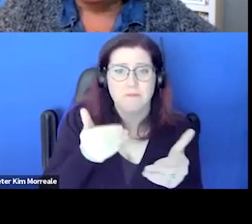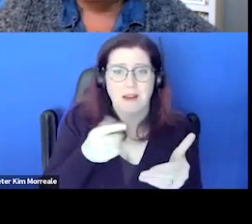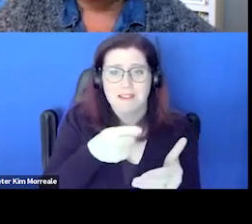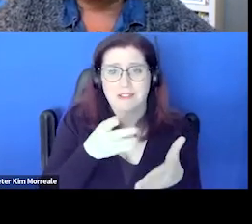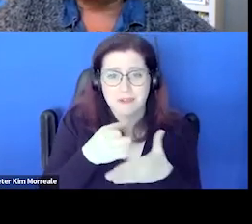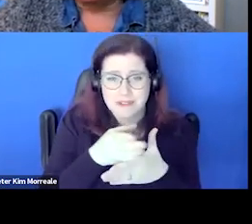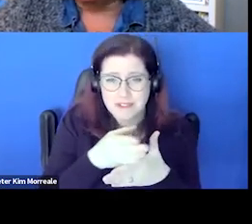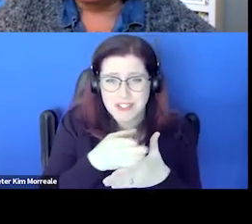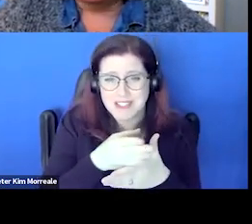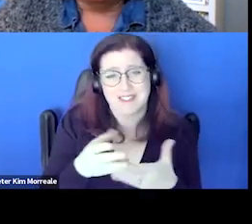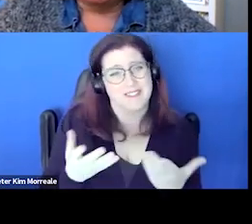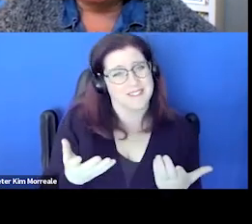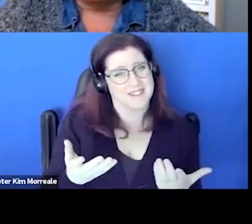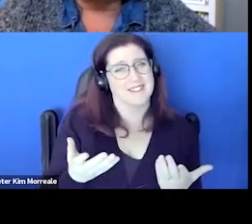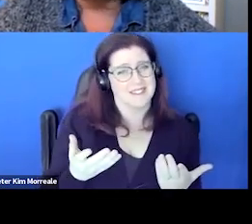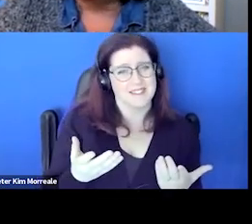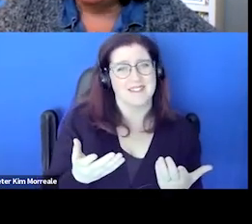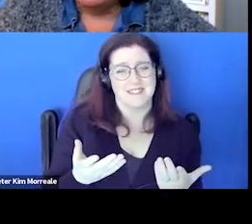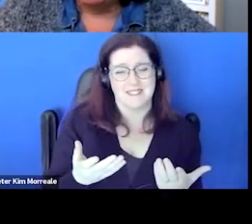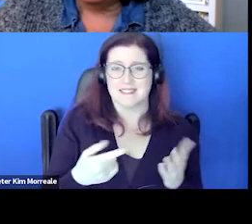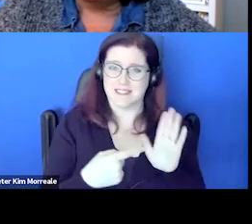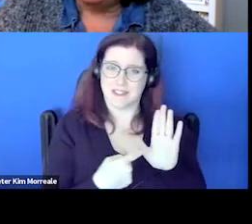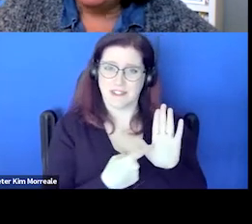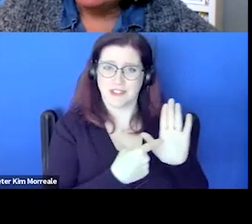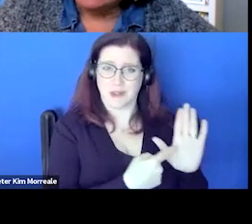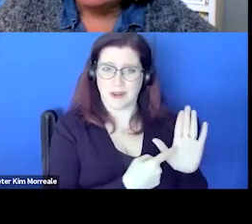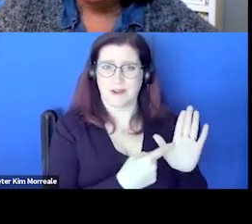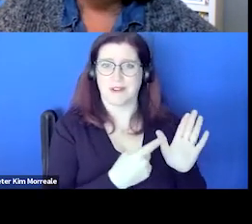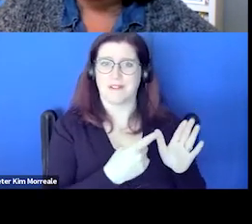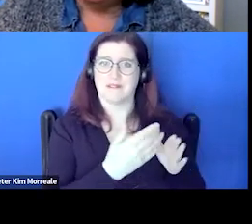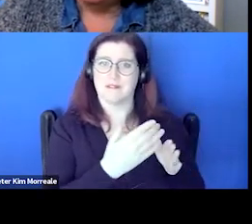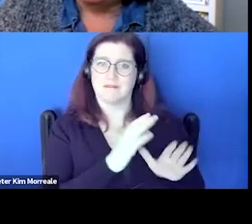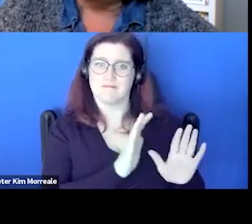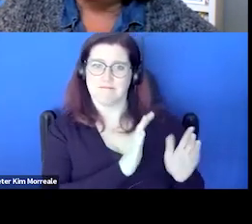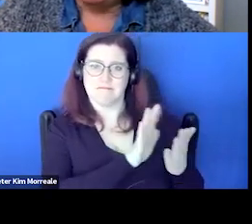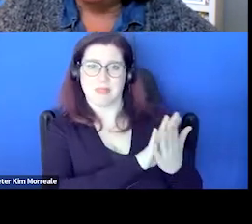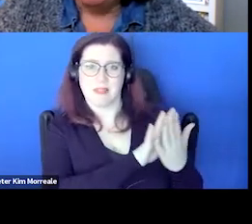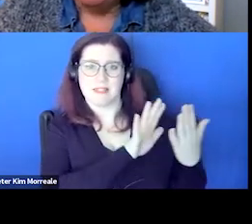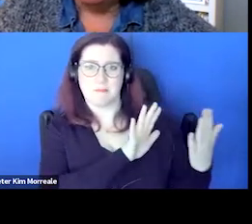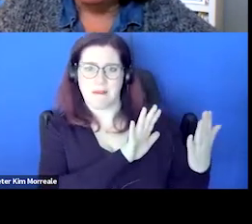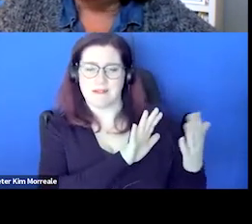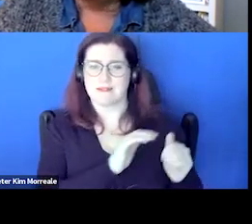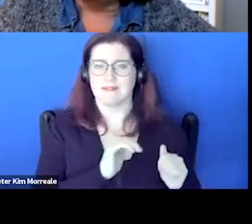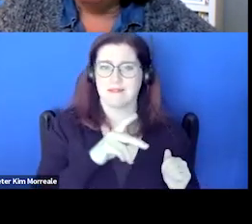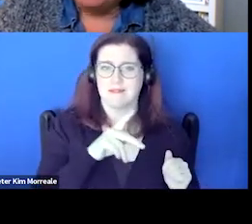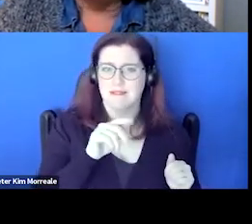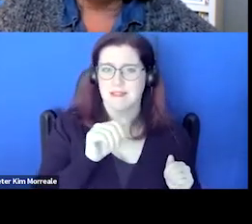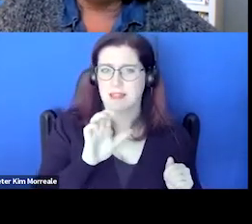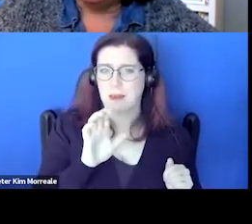and I think that's illustrated with giving her the space and the pacing, like Rose talked about to give her the bandwidth,